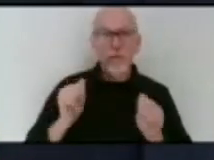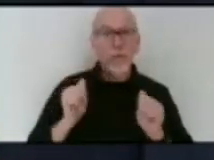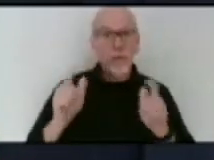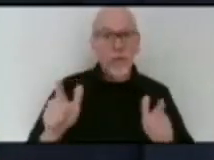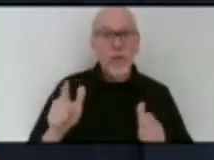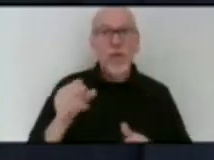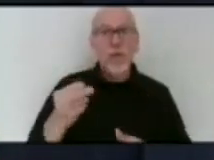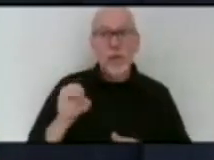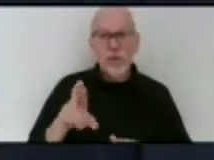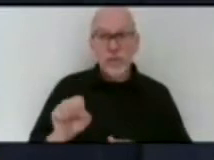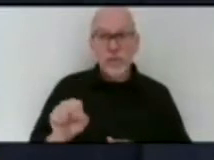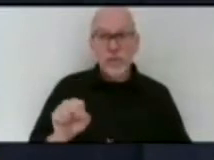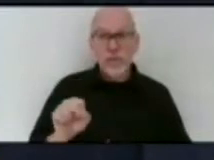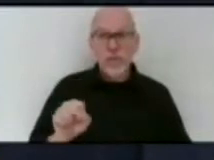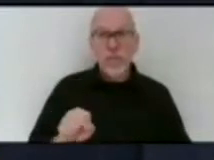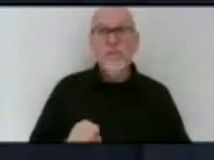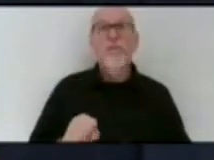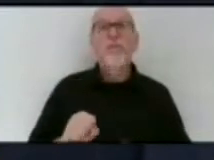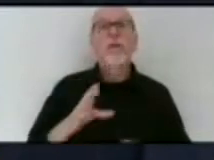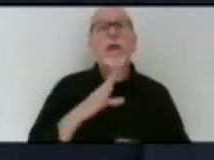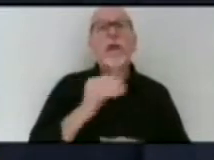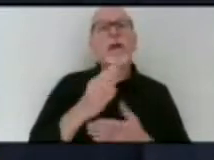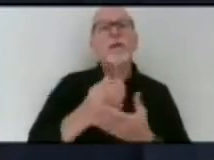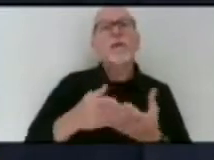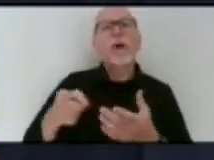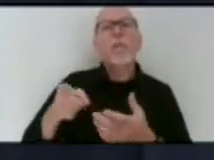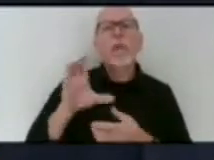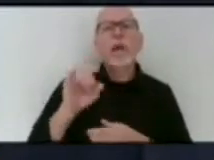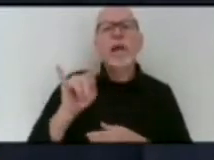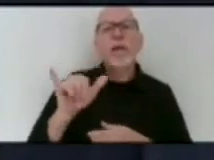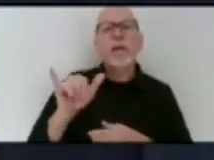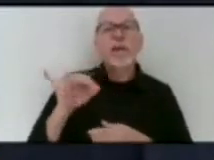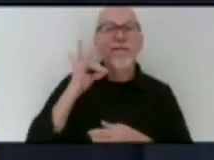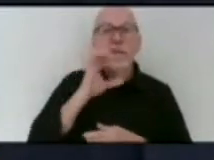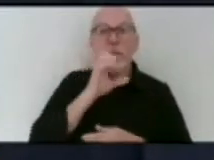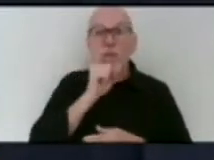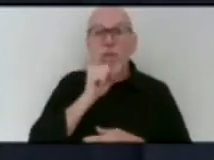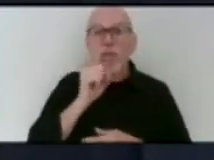targeted restrictions for counties that Aaron the orange and Red status.